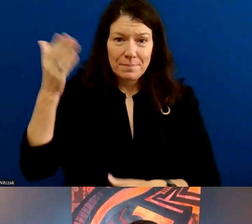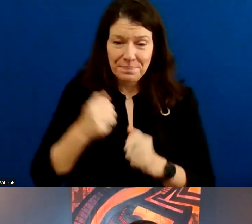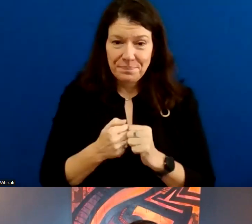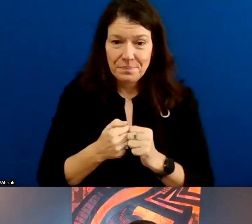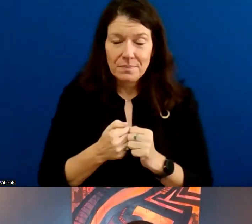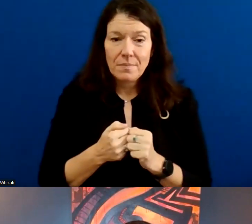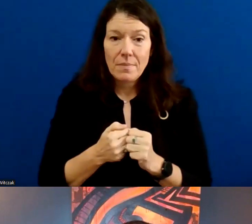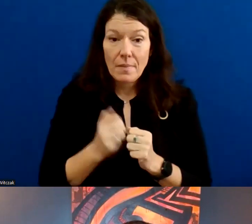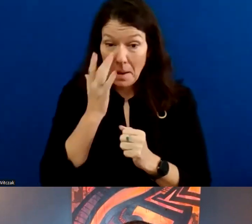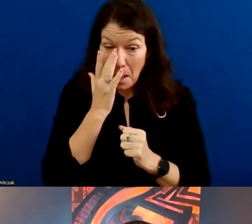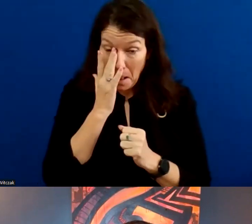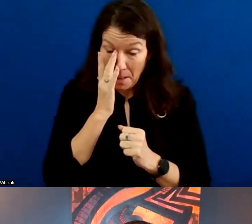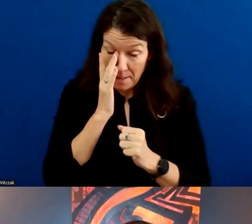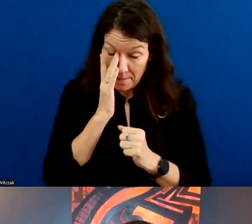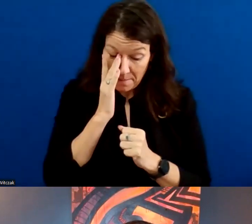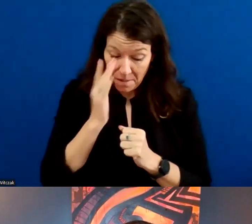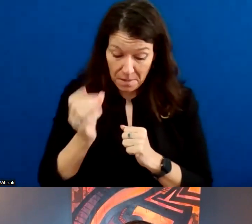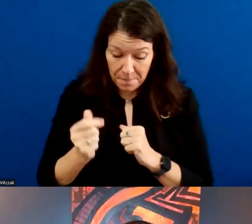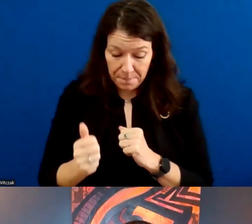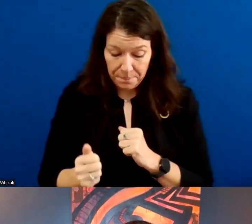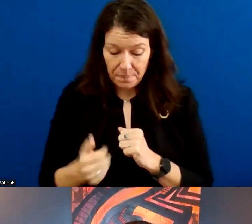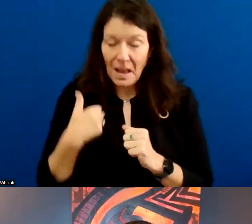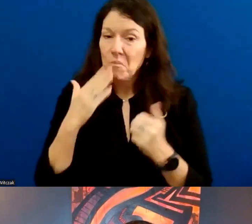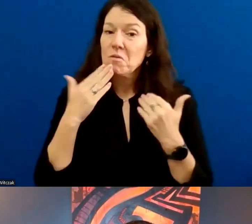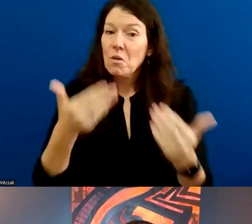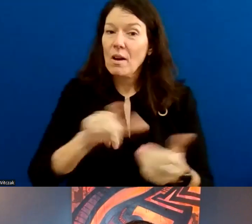survivors who use substances part one. I will go ahead and hand it over to you both